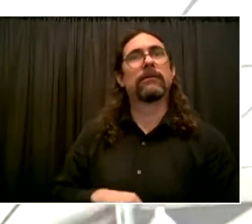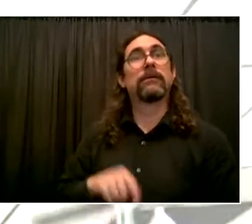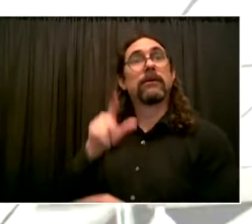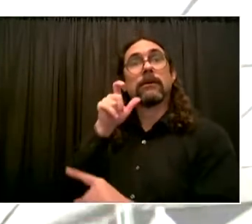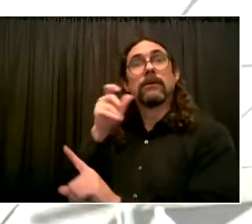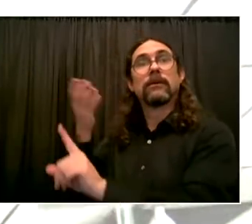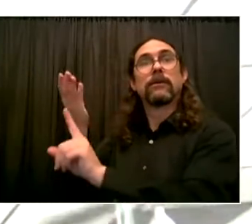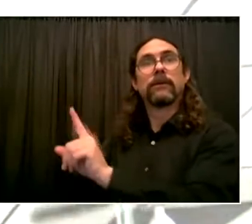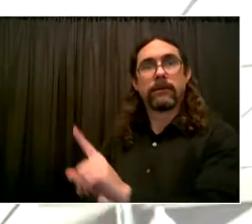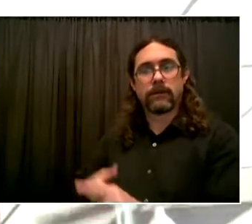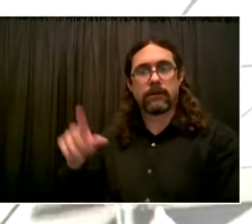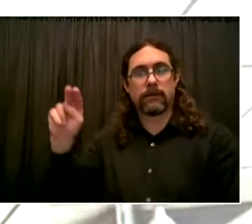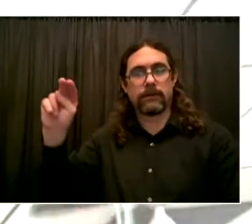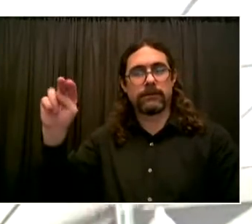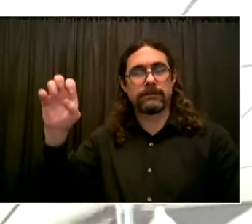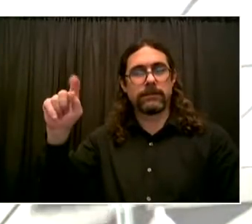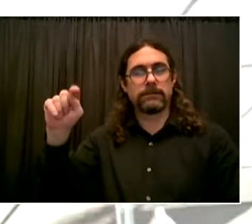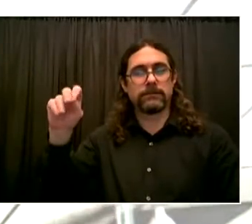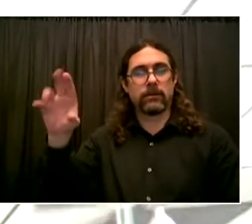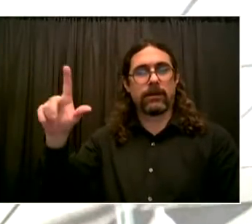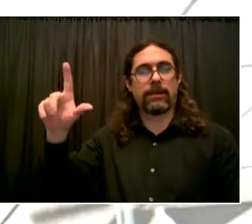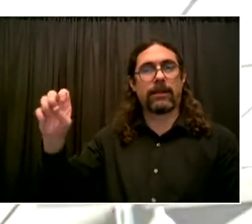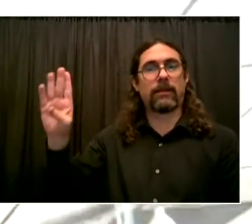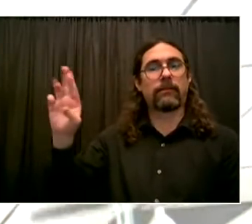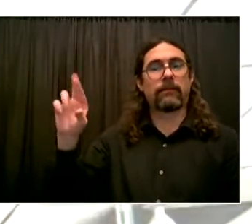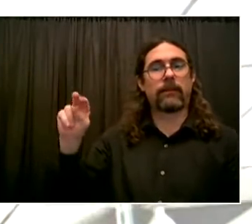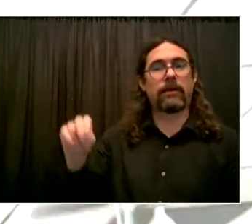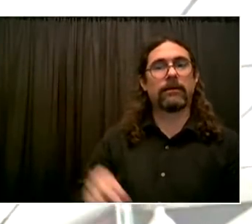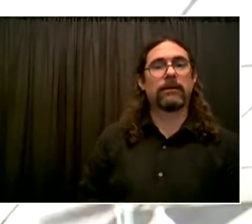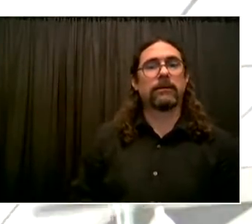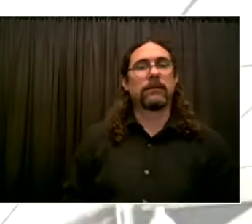YOU'VE DONE SOMETHING GREAT AND WE WELCOME